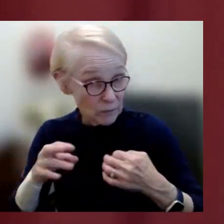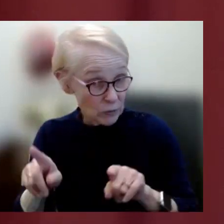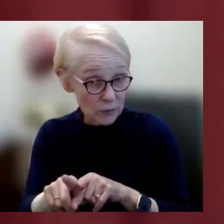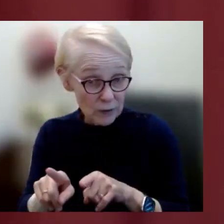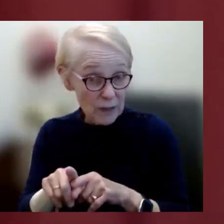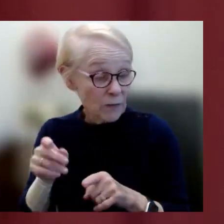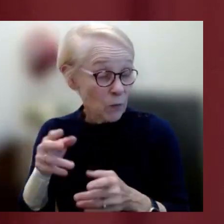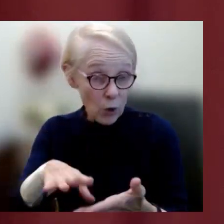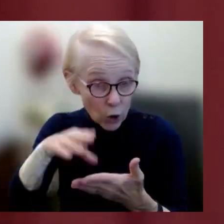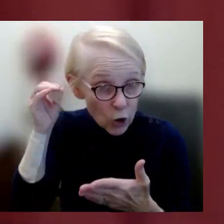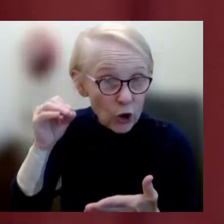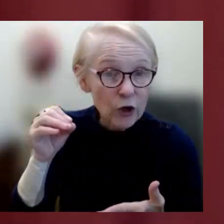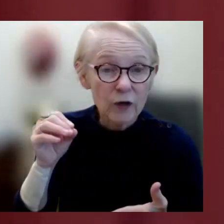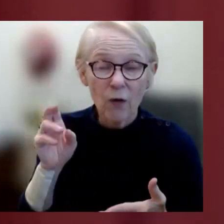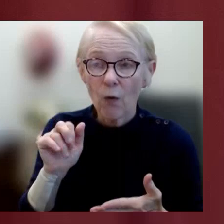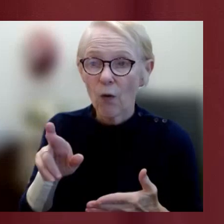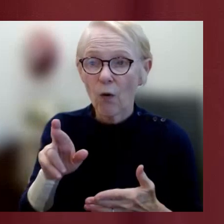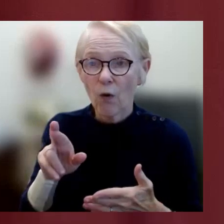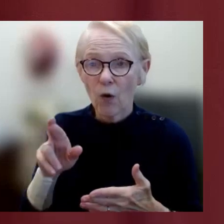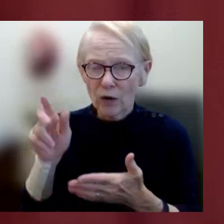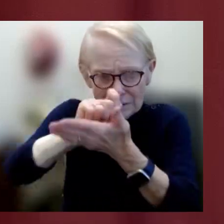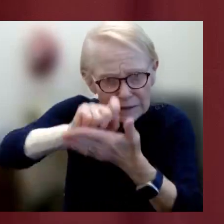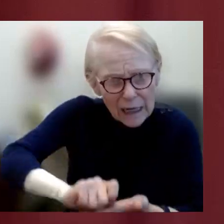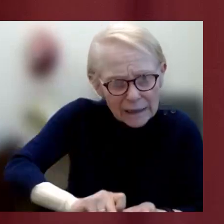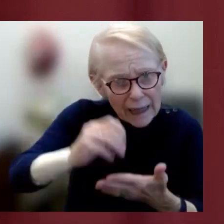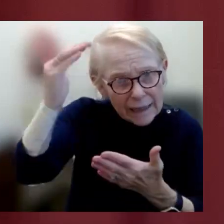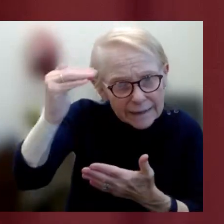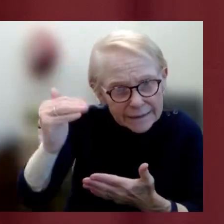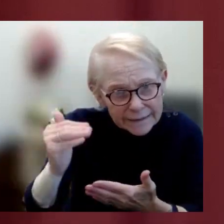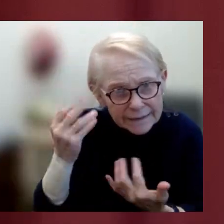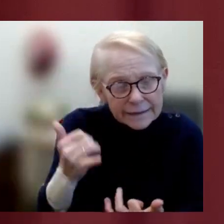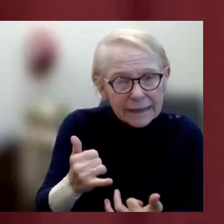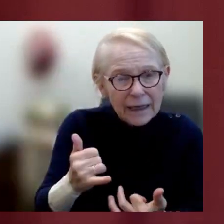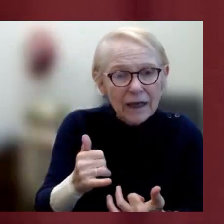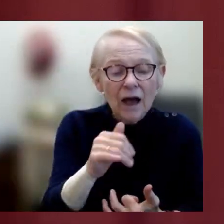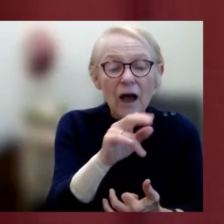about those or you didn't you weren't jotting down that list you can go to vote.pa.gov and there's a